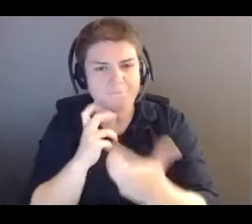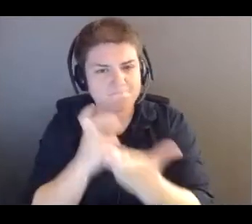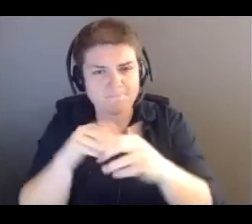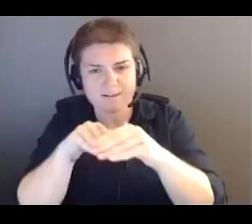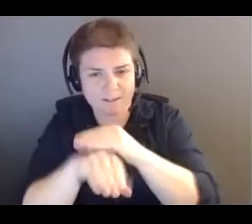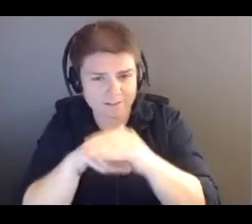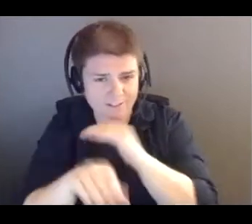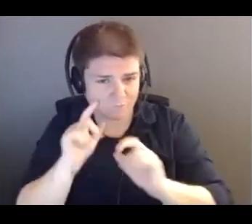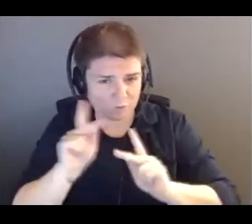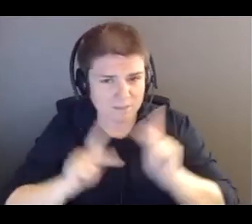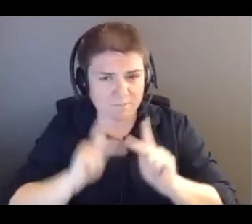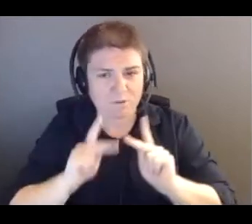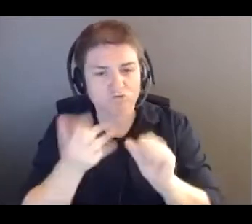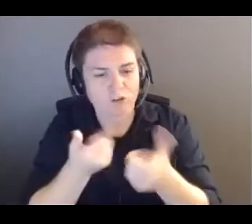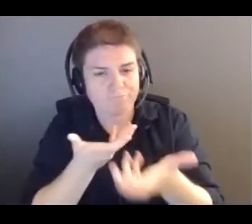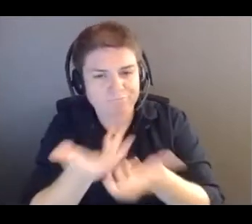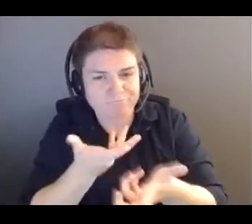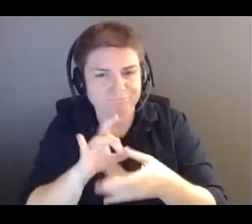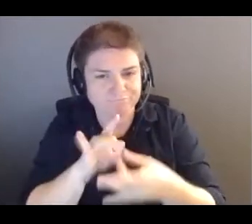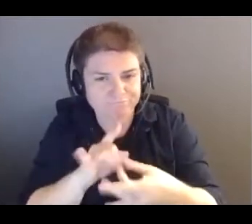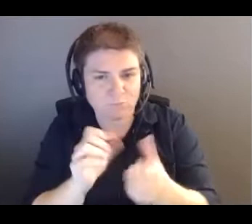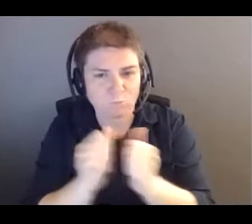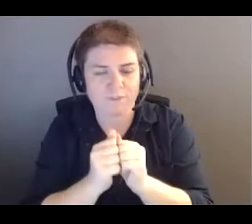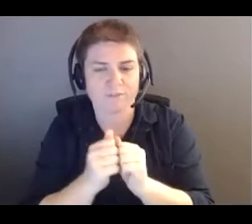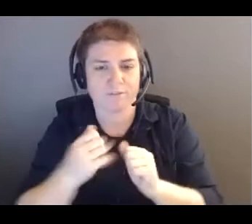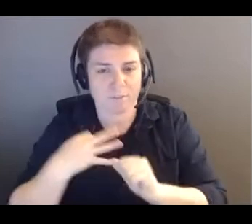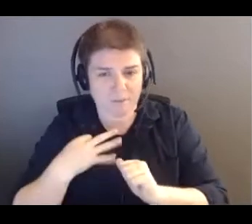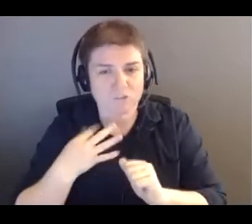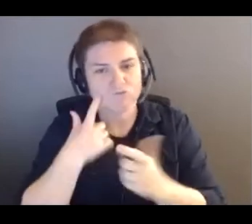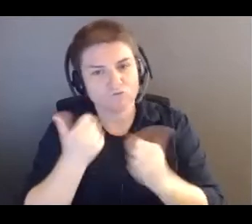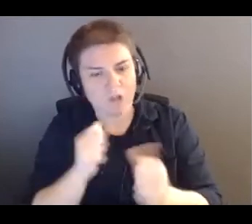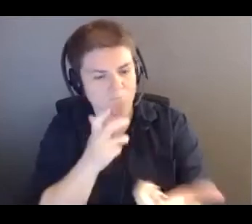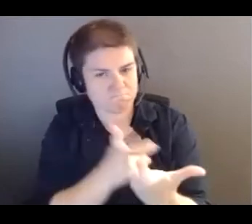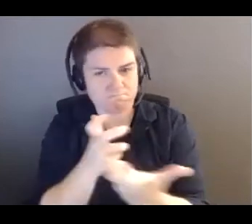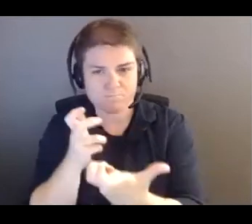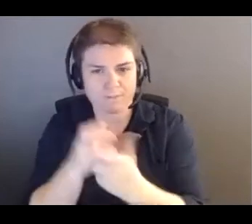and working with applicants in a more one size fits one way. We acknowledge that we